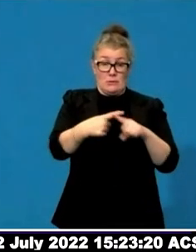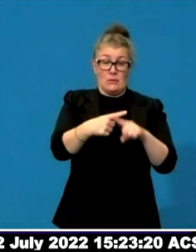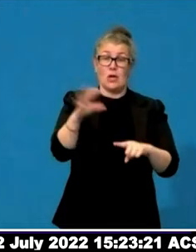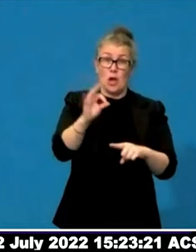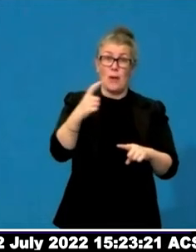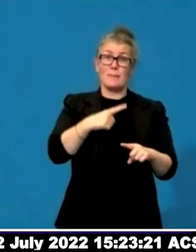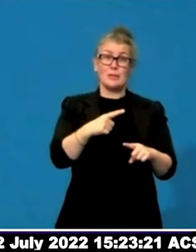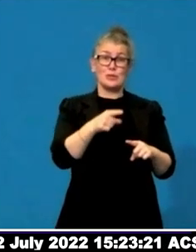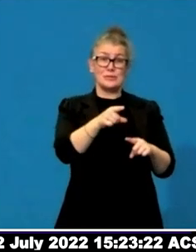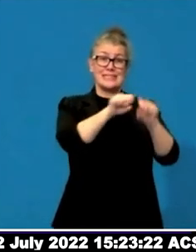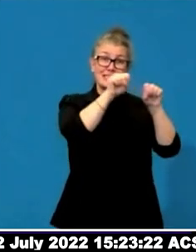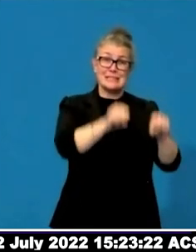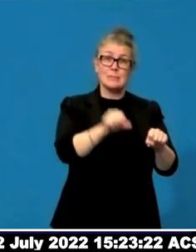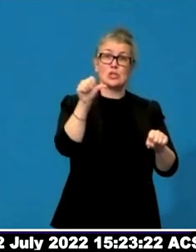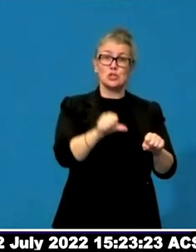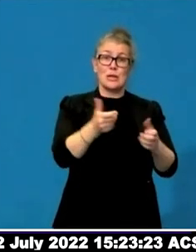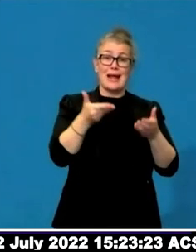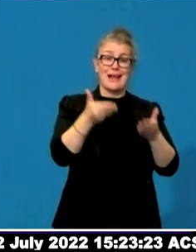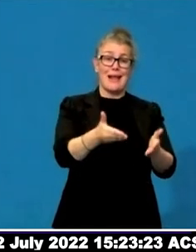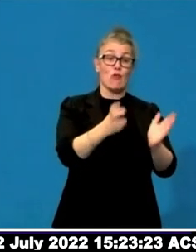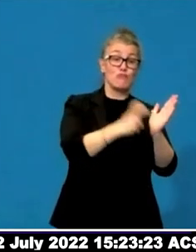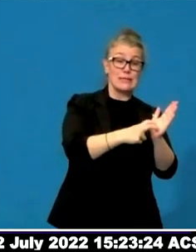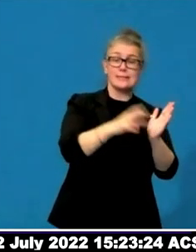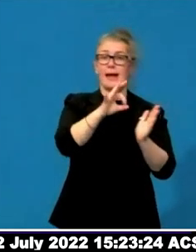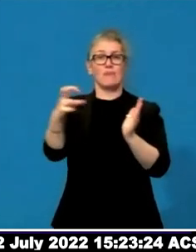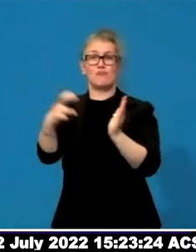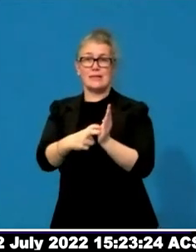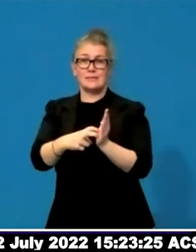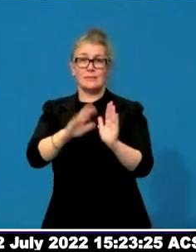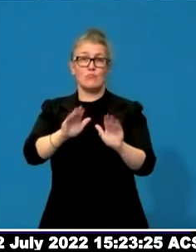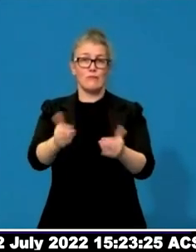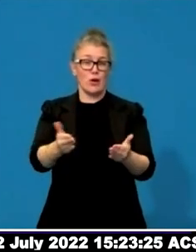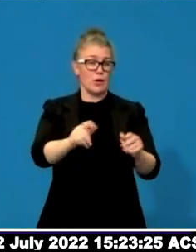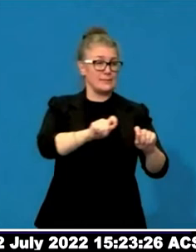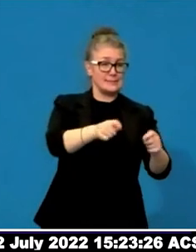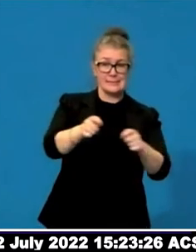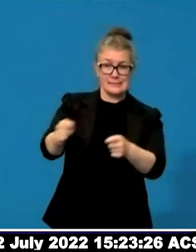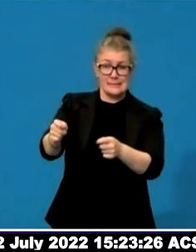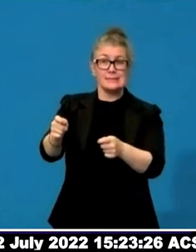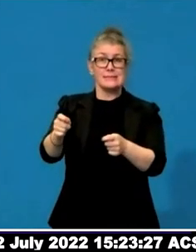and allow individuals to access mainstream services, so things that have absolutely nothing to do with disability.